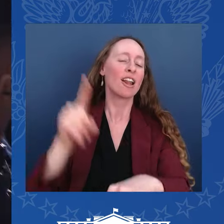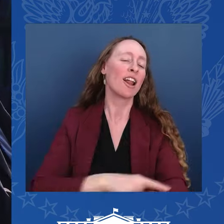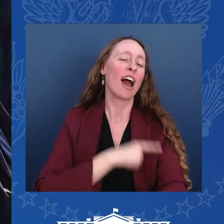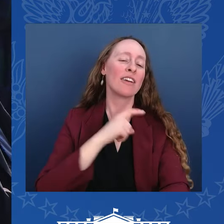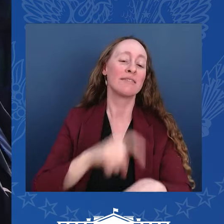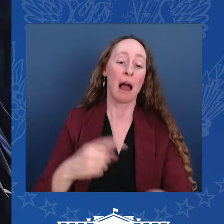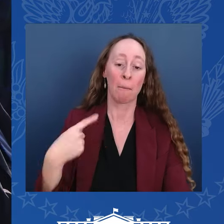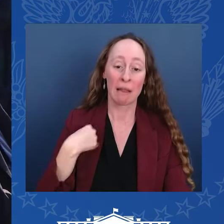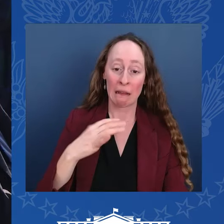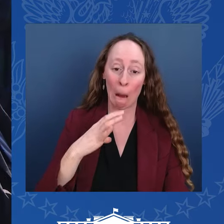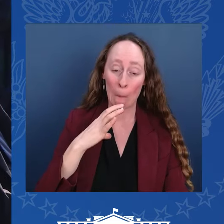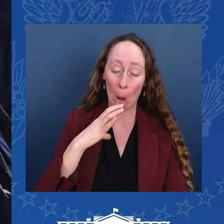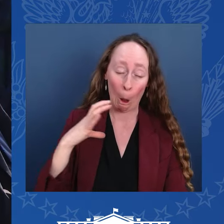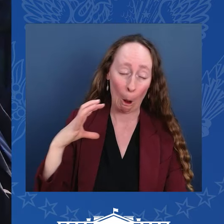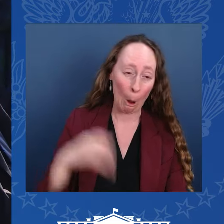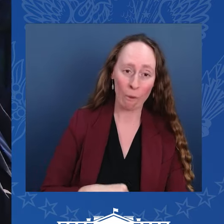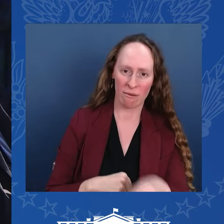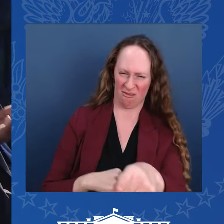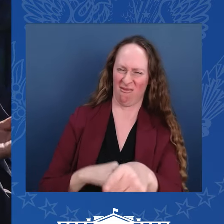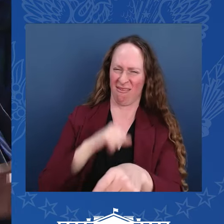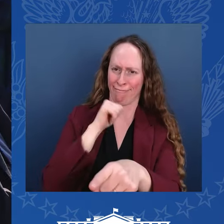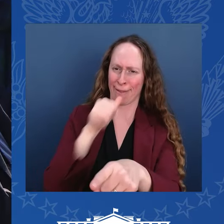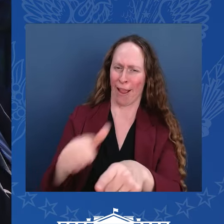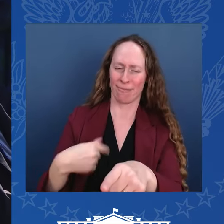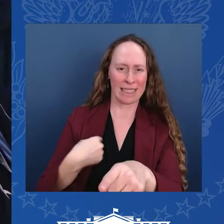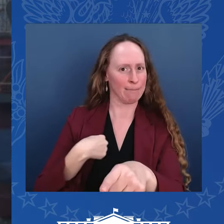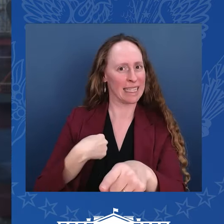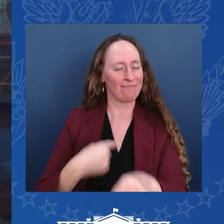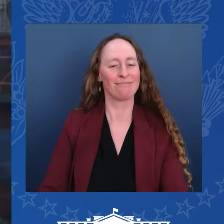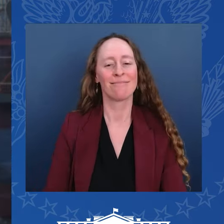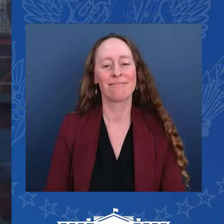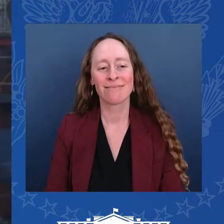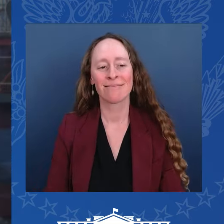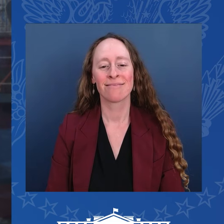And Ben, we're going to miss you in the Senate. We're going to miss.